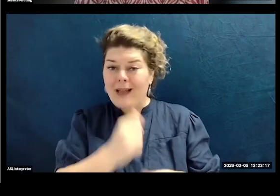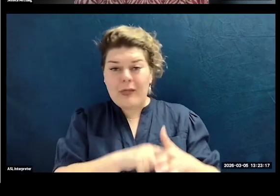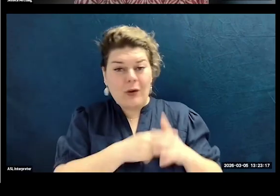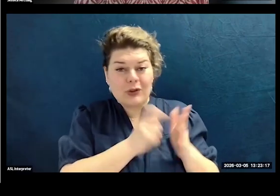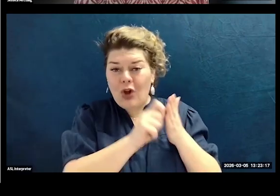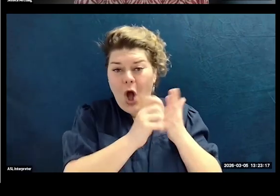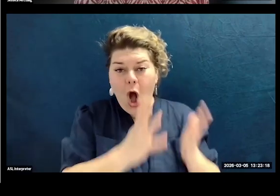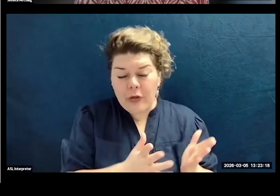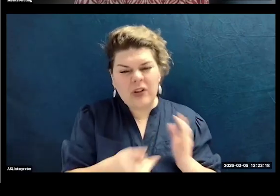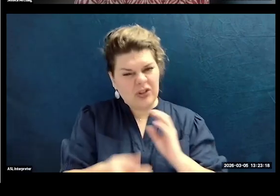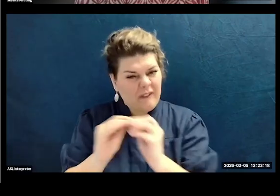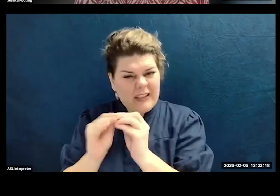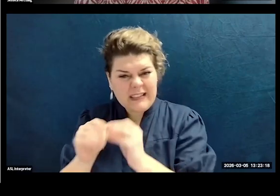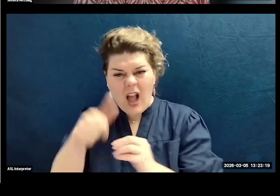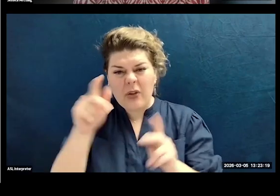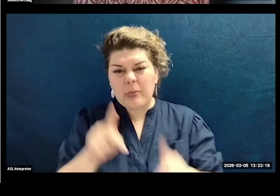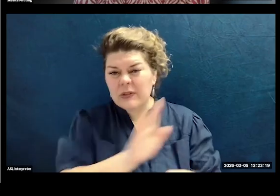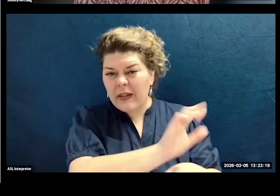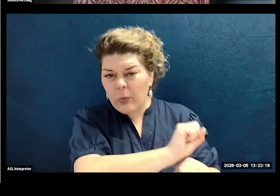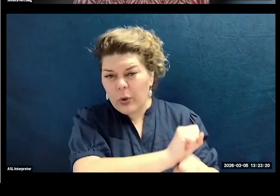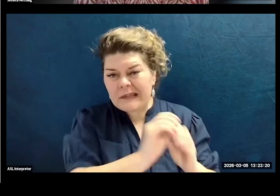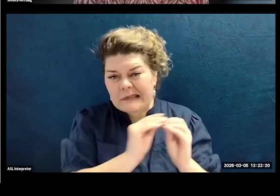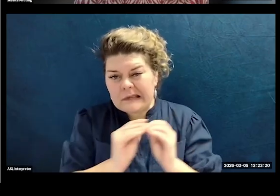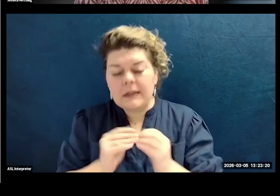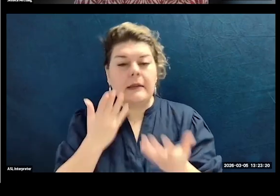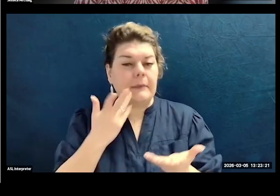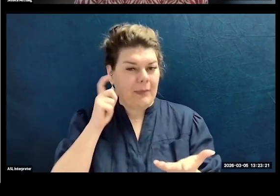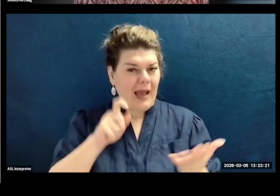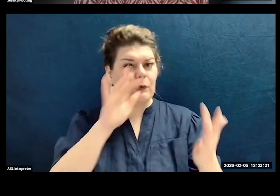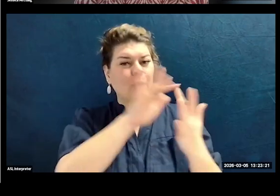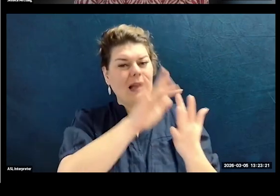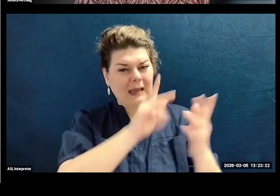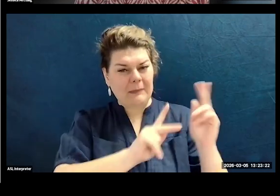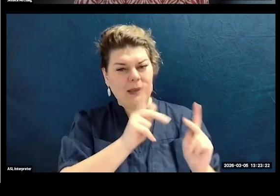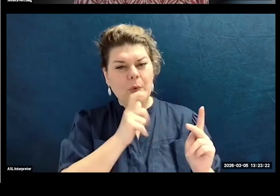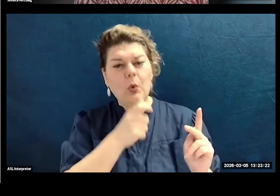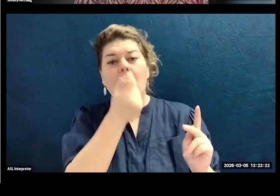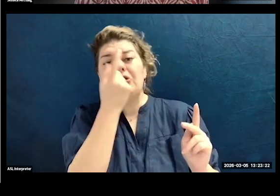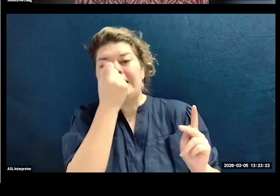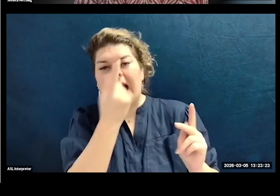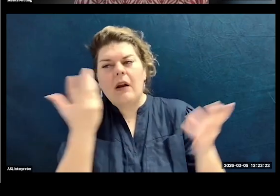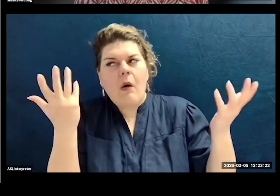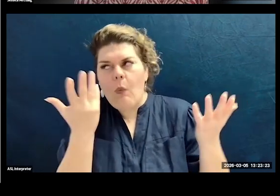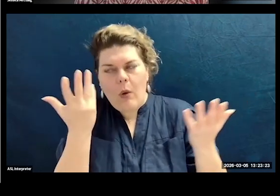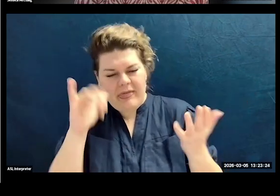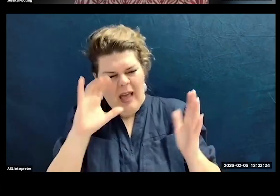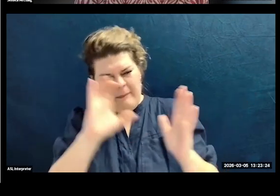and you're remediating someone else's work, you may have to get in touch with people that understand what's contained within an image.